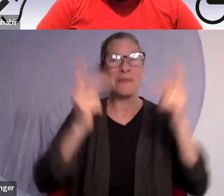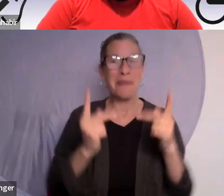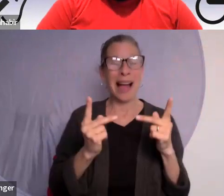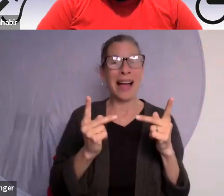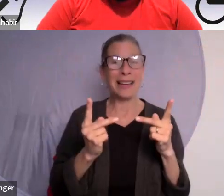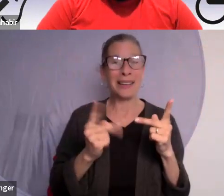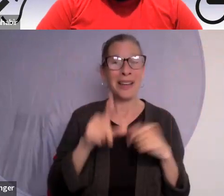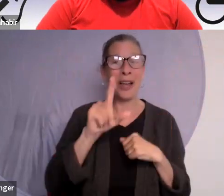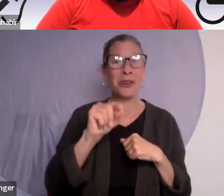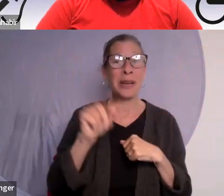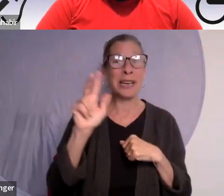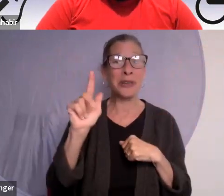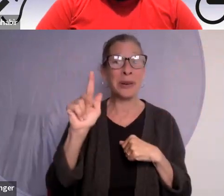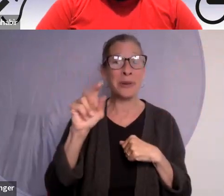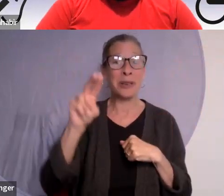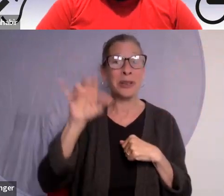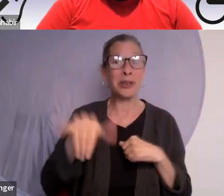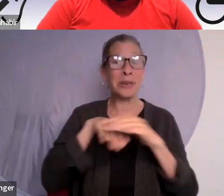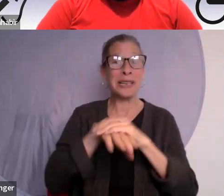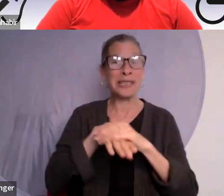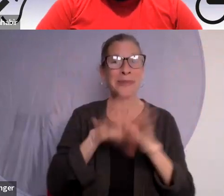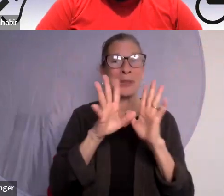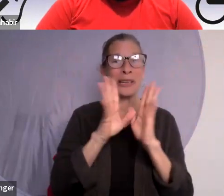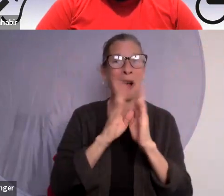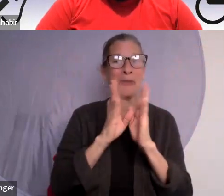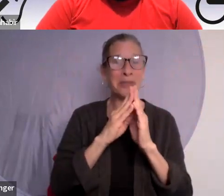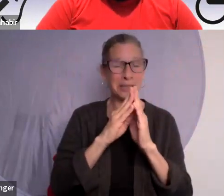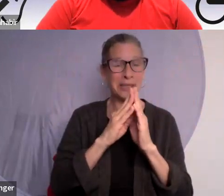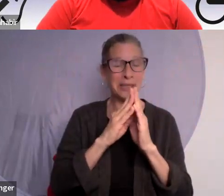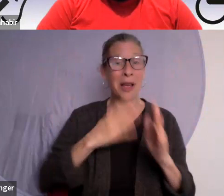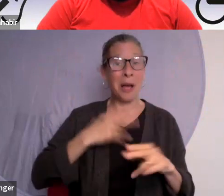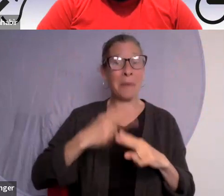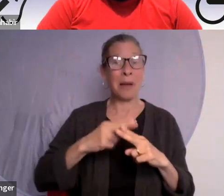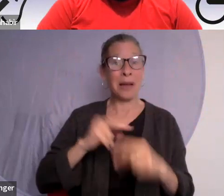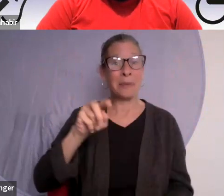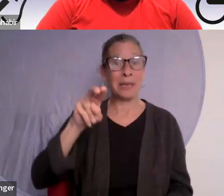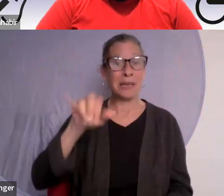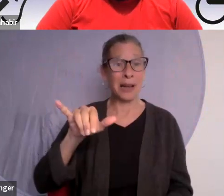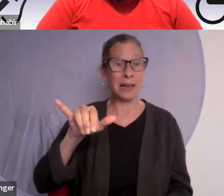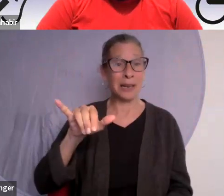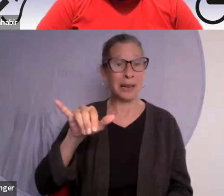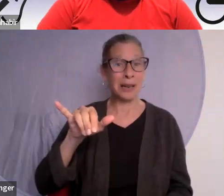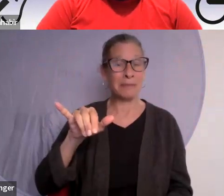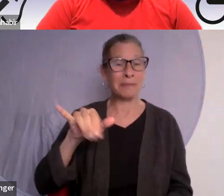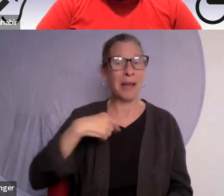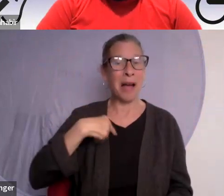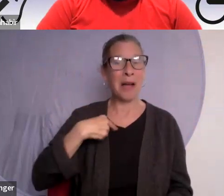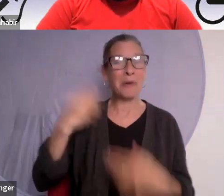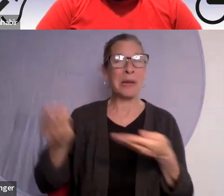2023 CUNY accessibility conference. My name is Tania Kalaitzidis. And I will be moderating this session along